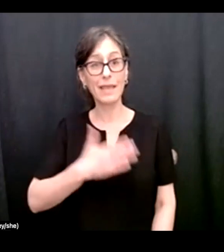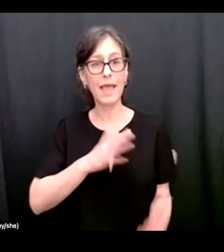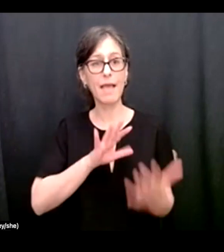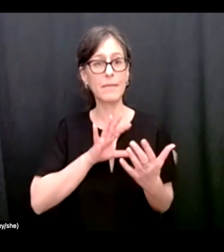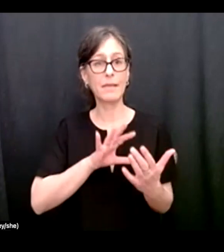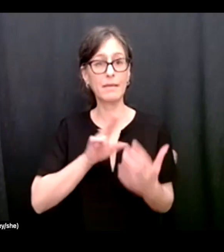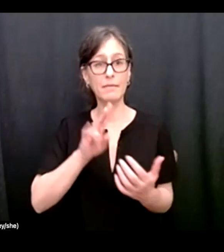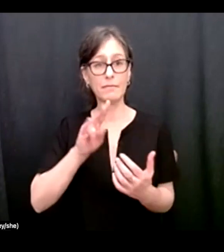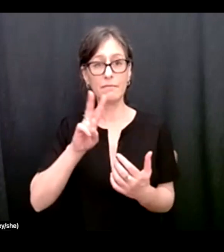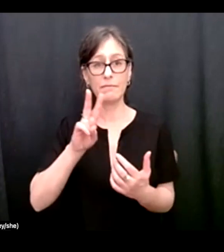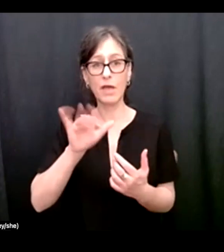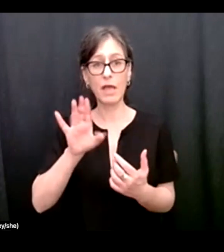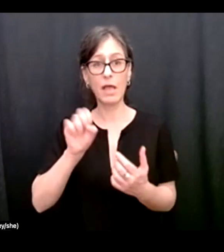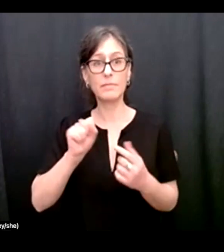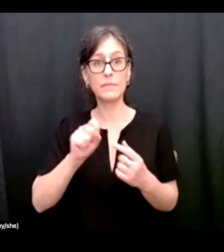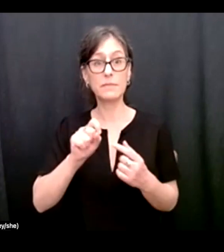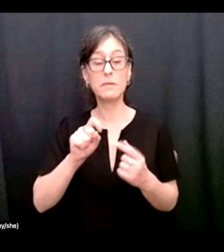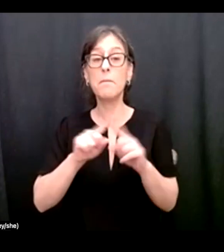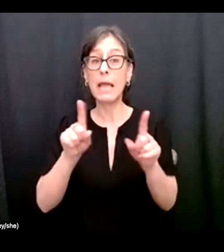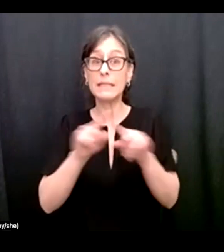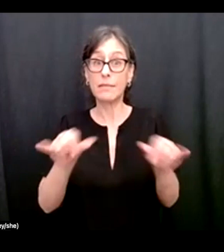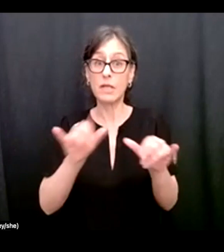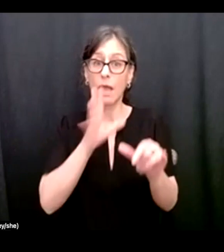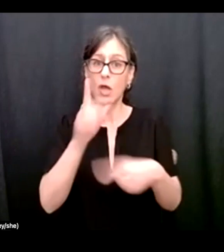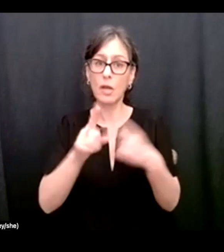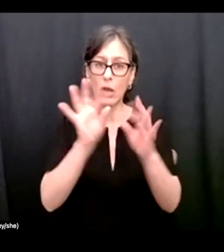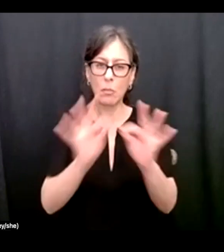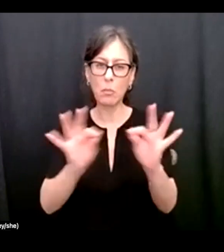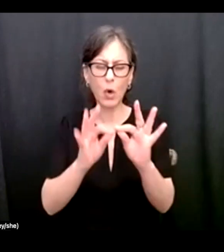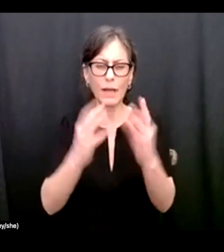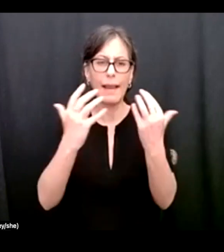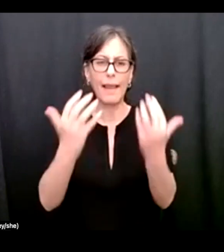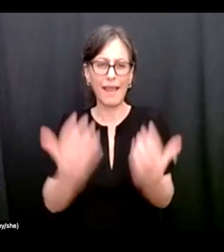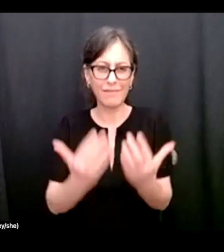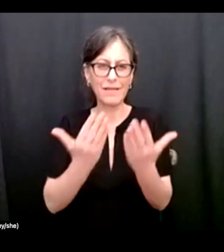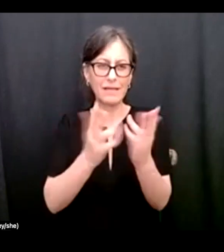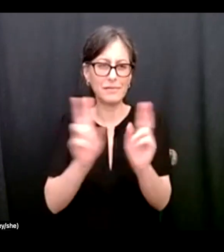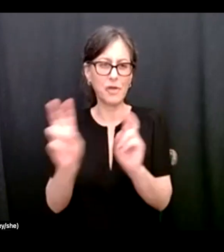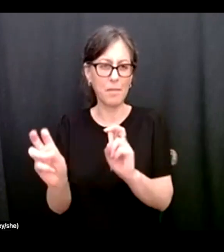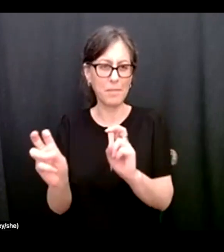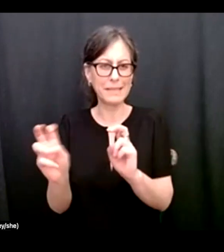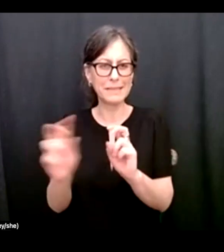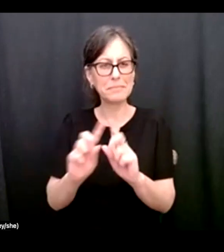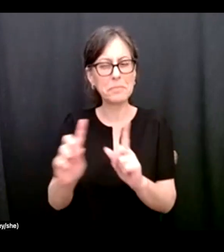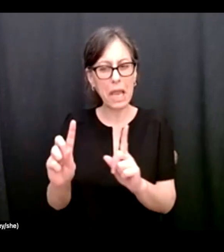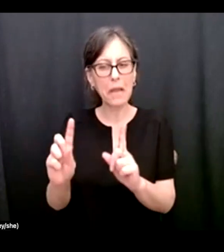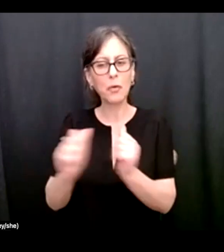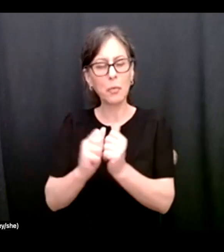that are very important and you know, these heavy topics, but doing so with a light touch